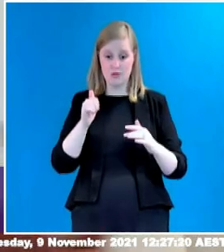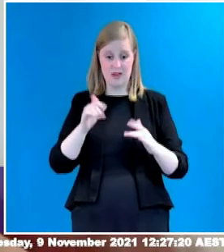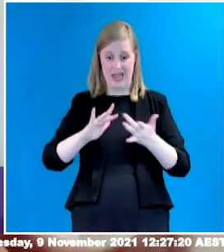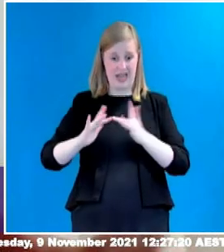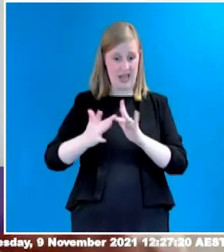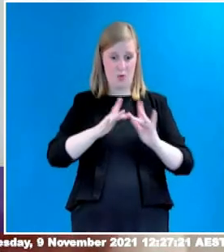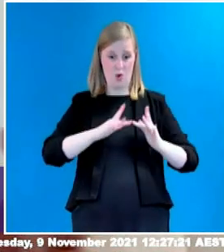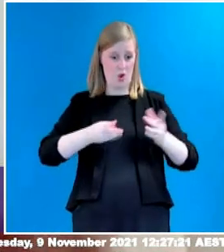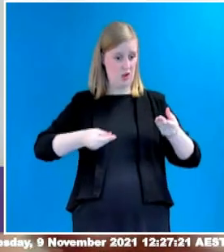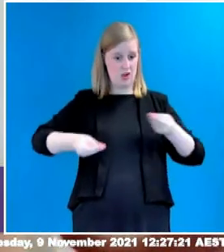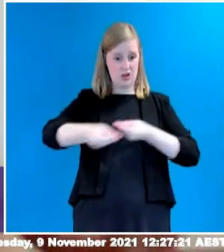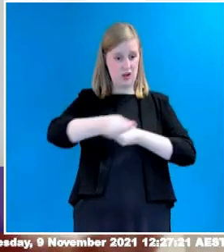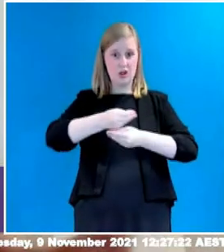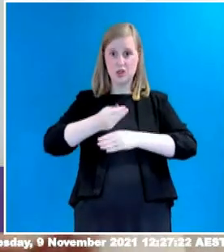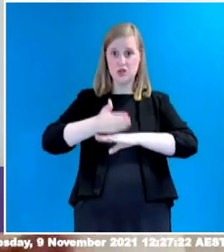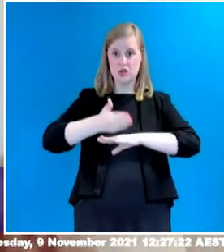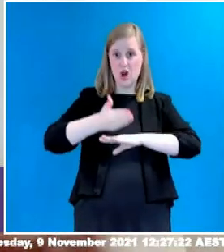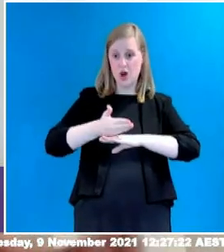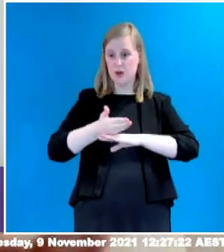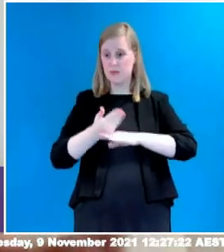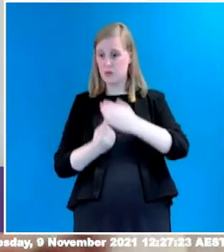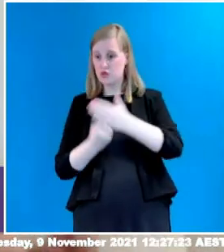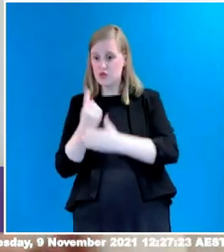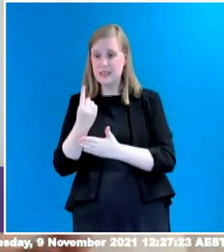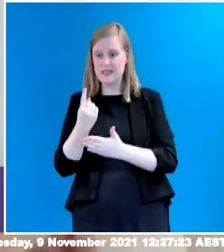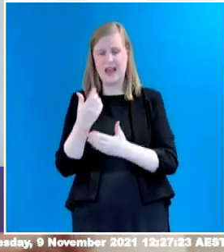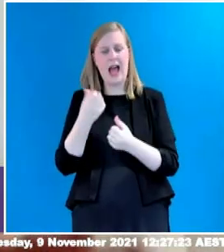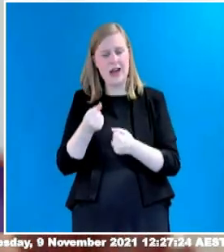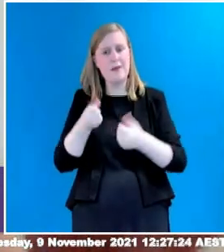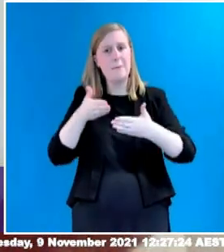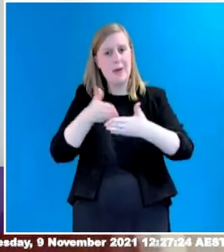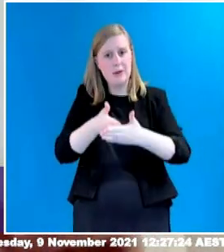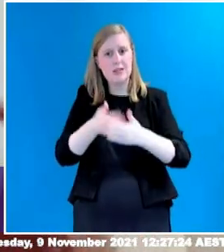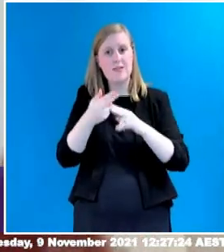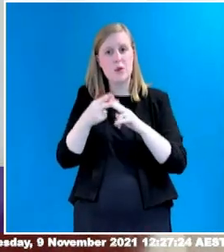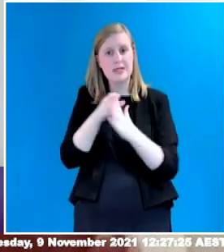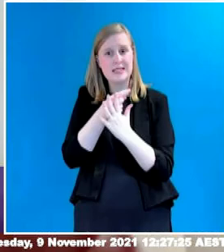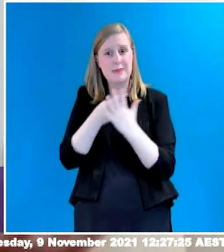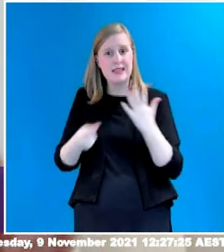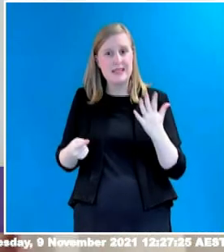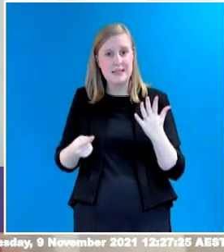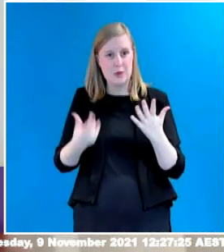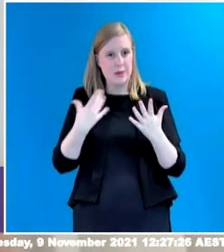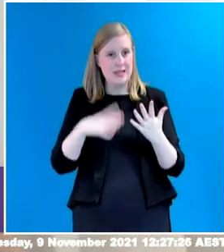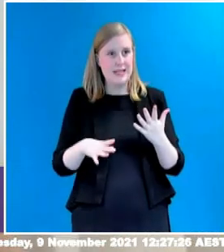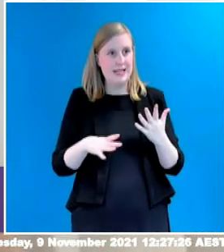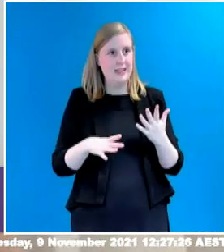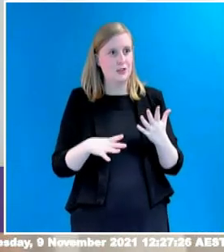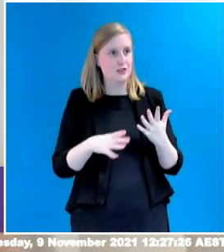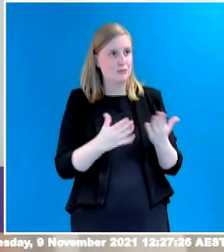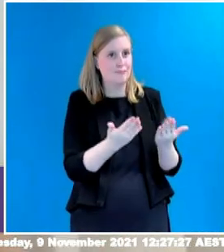than what, for example, Disability Leadership Institute members talk about.